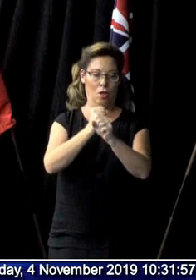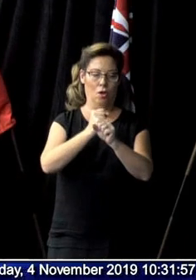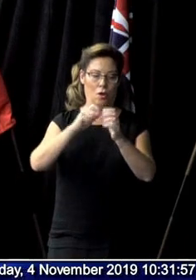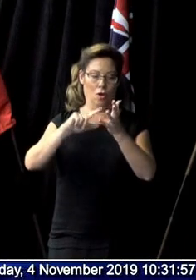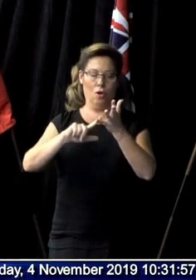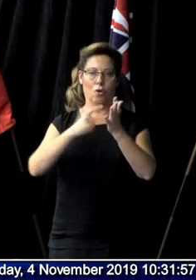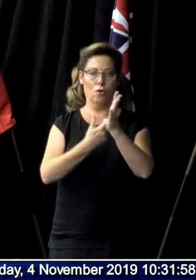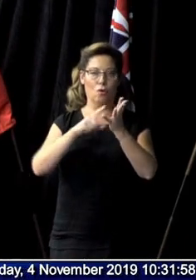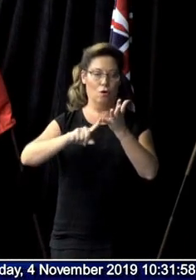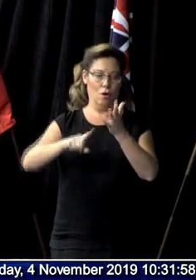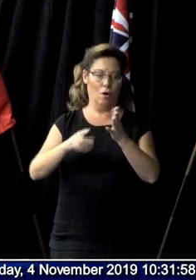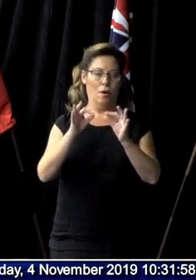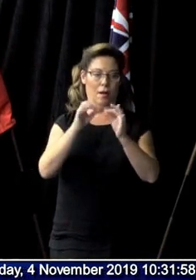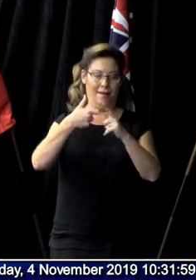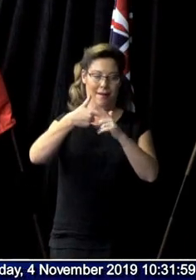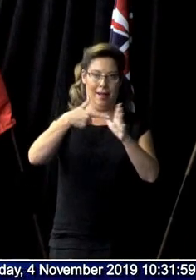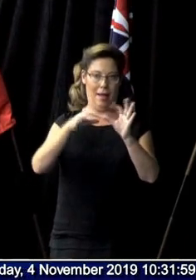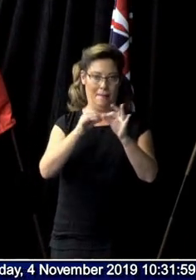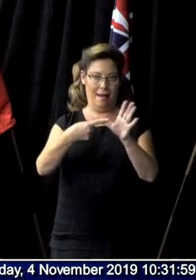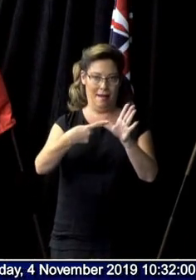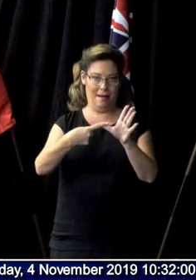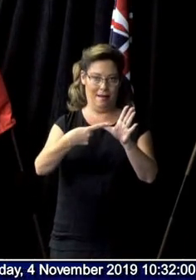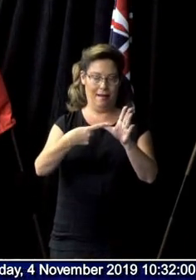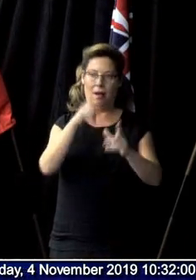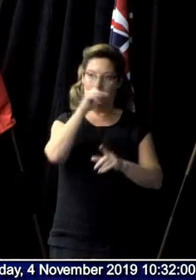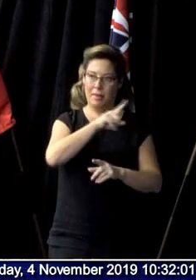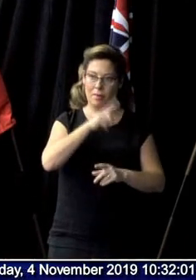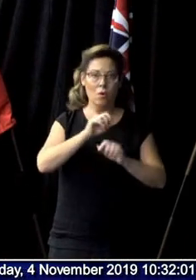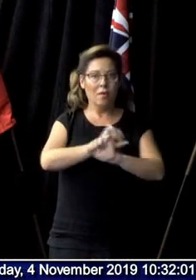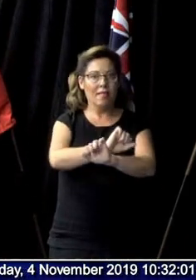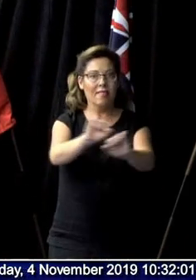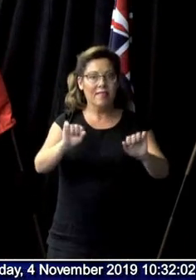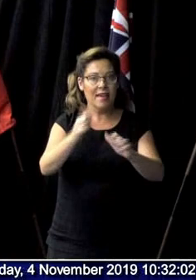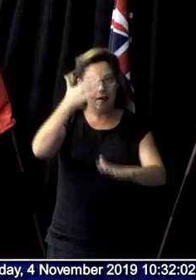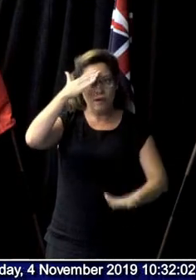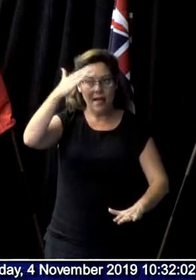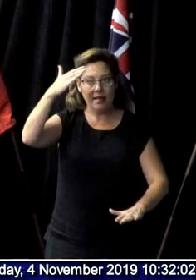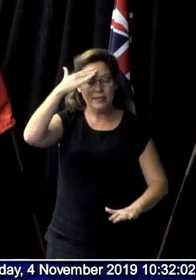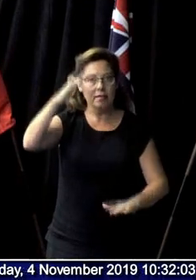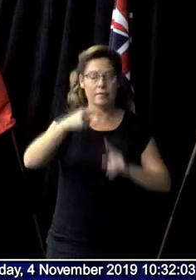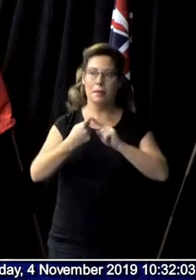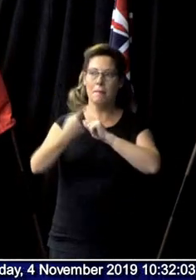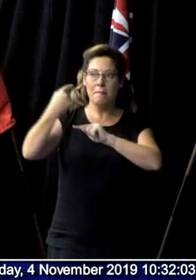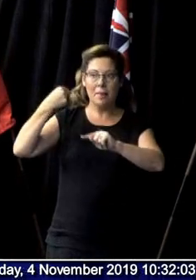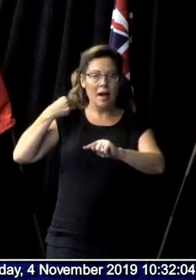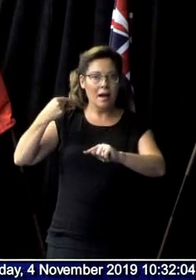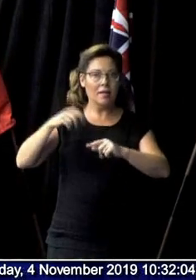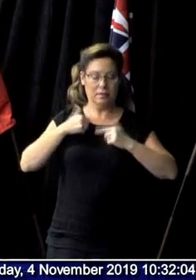We pay our respect to their elders - past and present, and their next generation of young leaders.